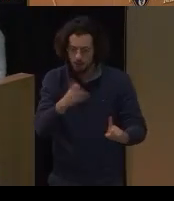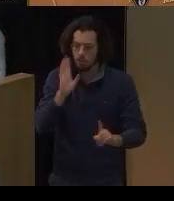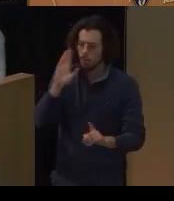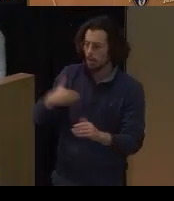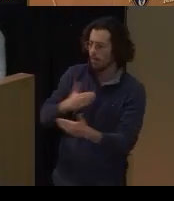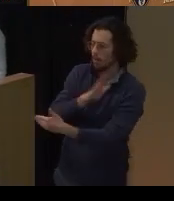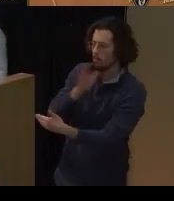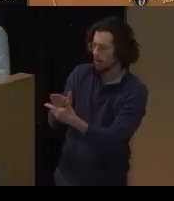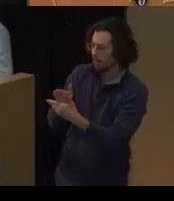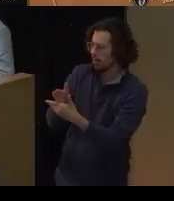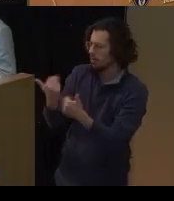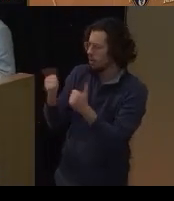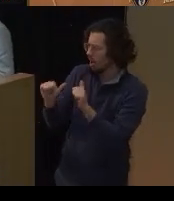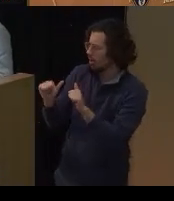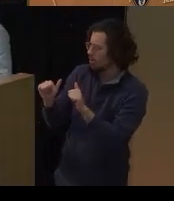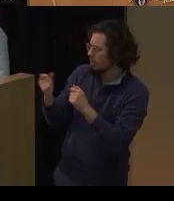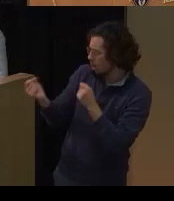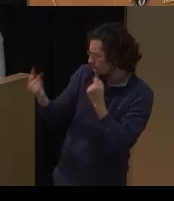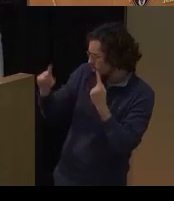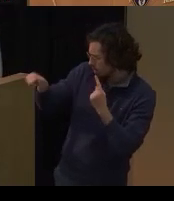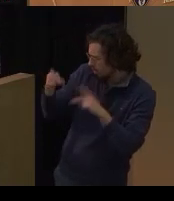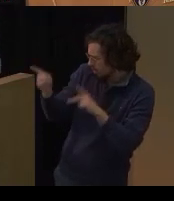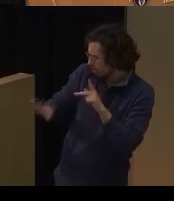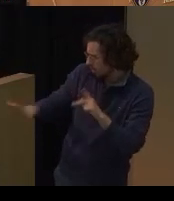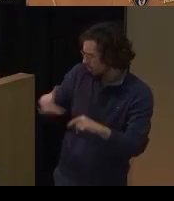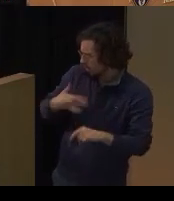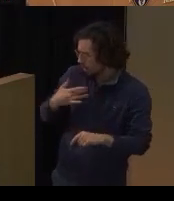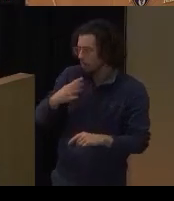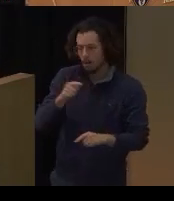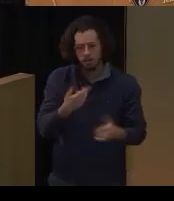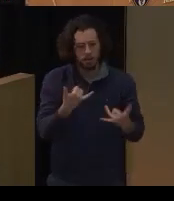will do fine on tests of memory and inhibitory control there's also an increasing body of